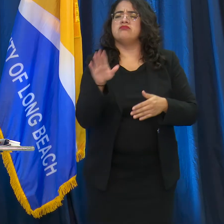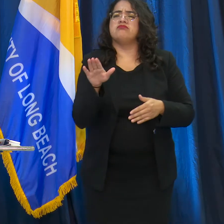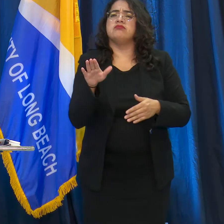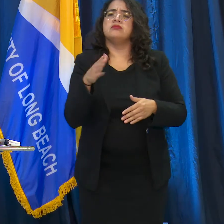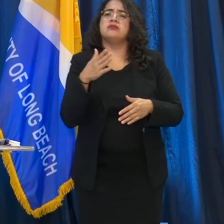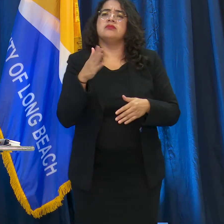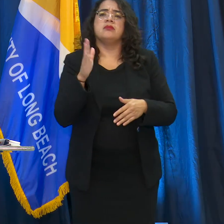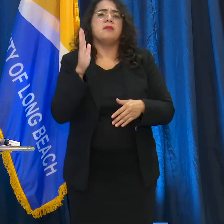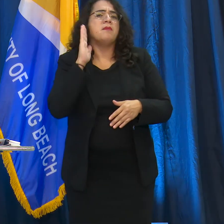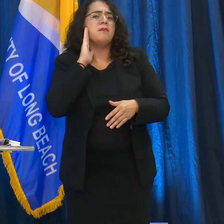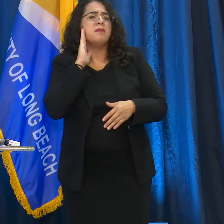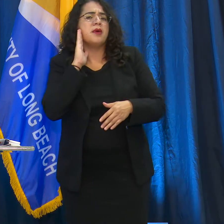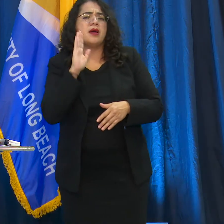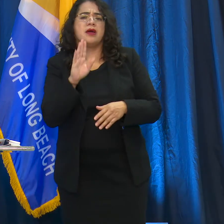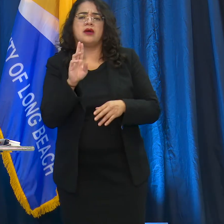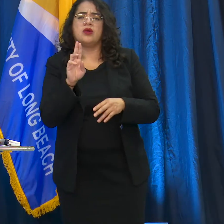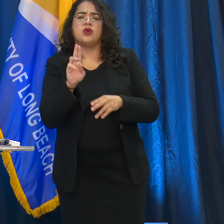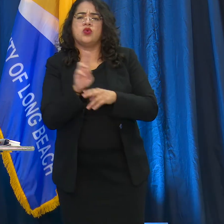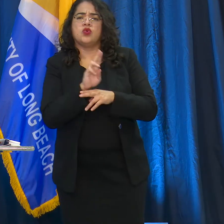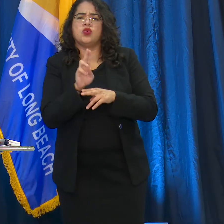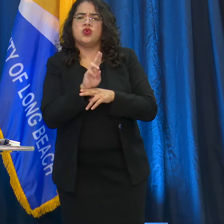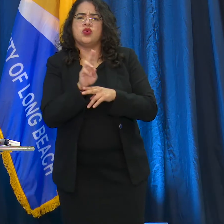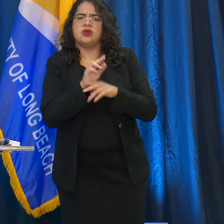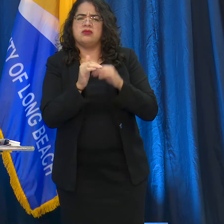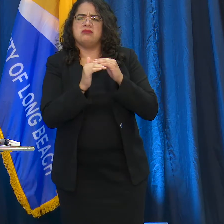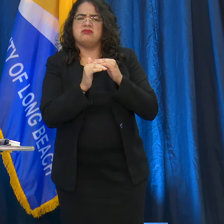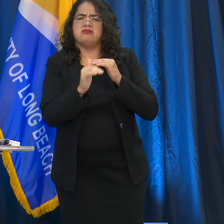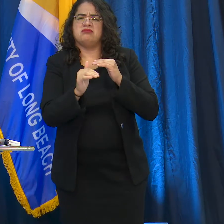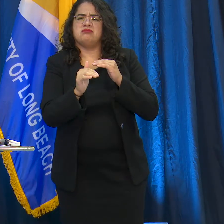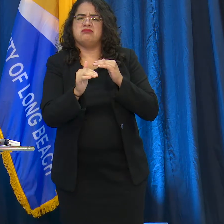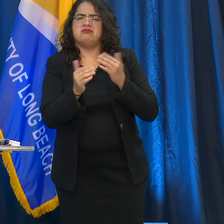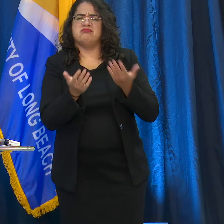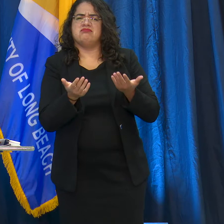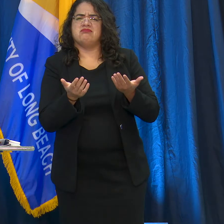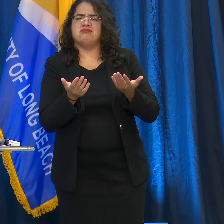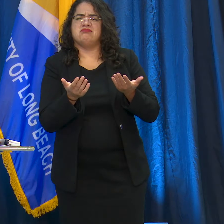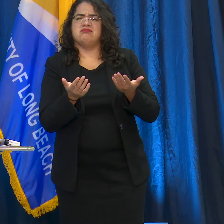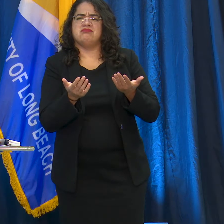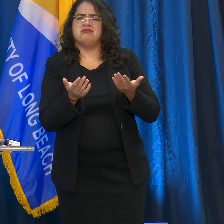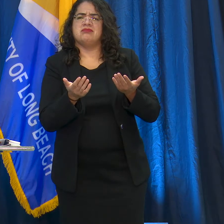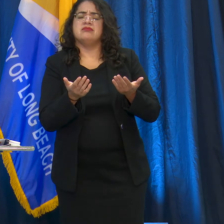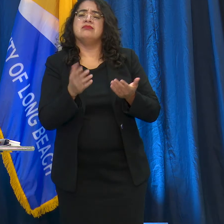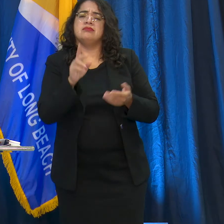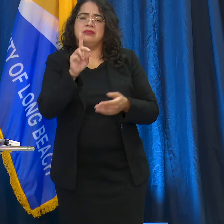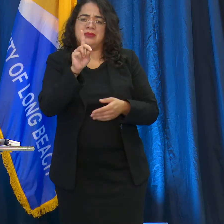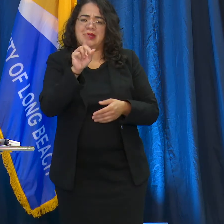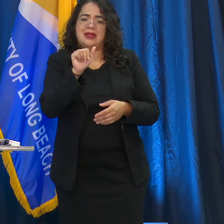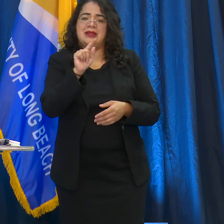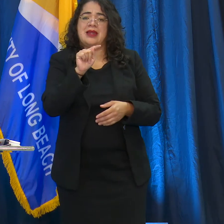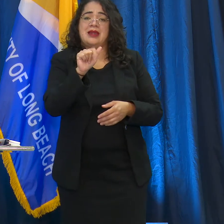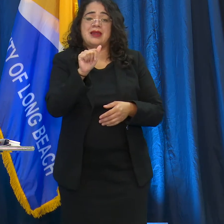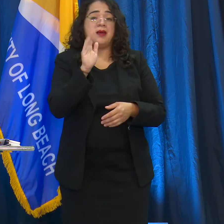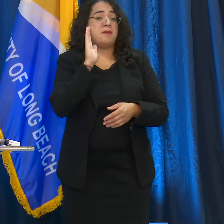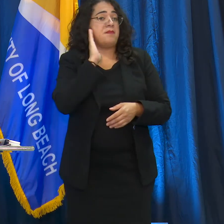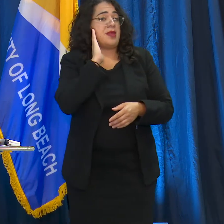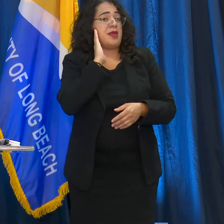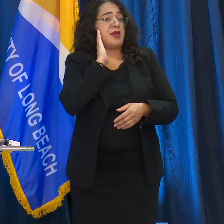bed usage at local hospitals would be remaining stable? So the data that we get around the bed utilization